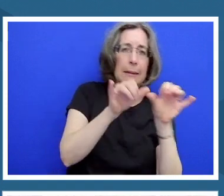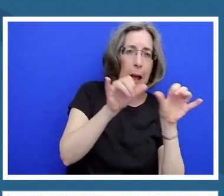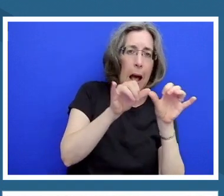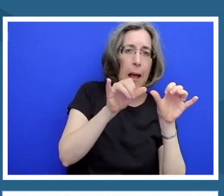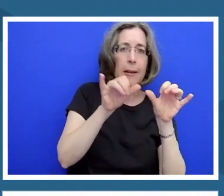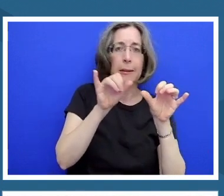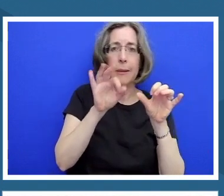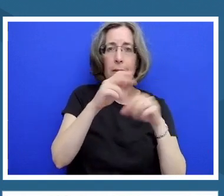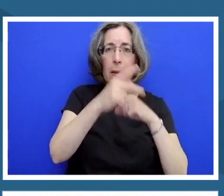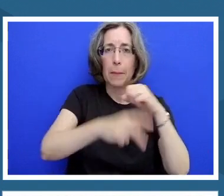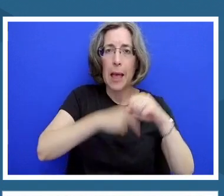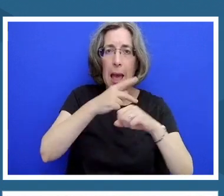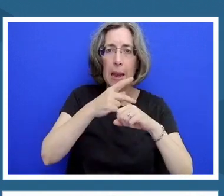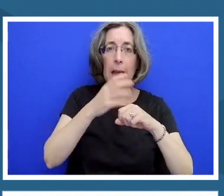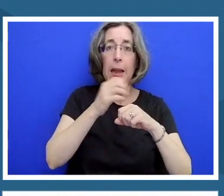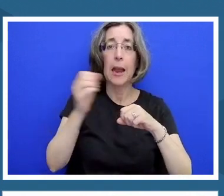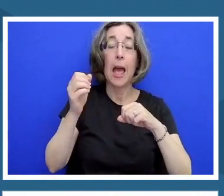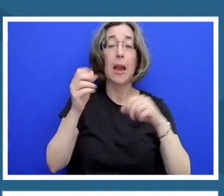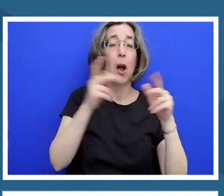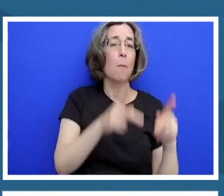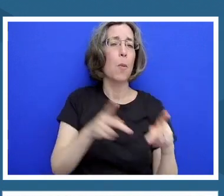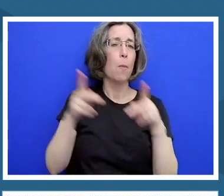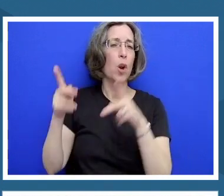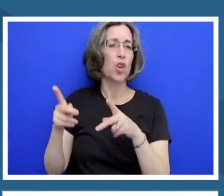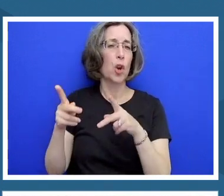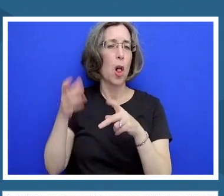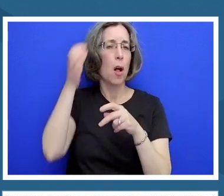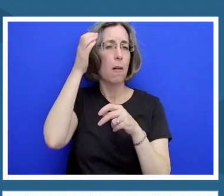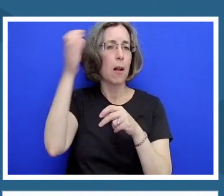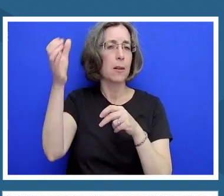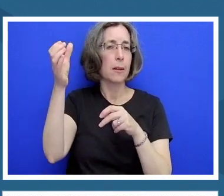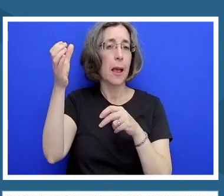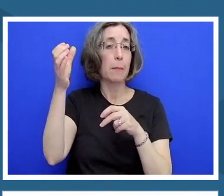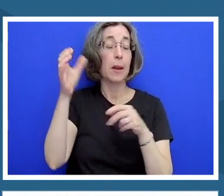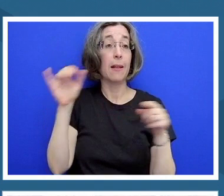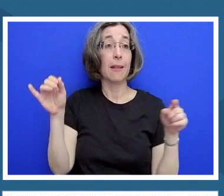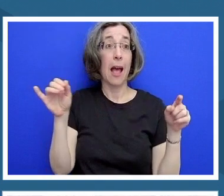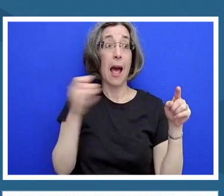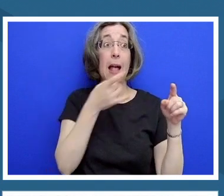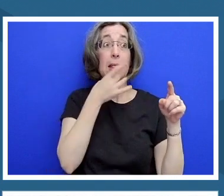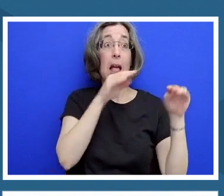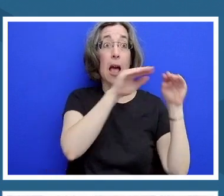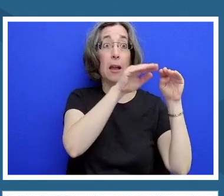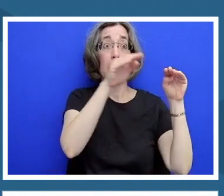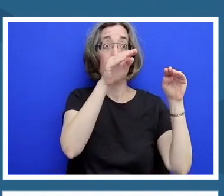curve is proportional to the size of the